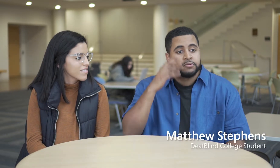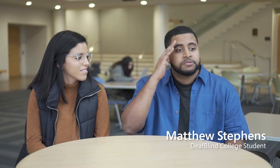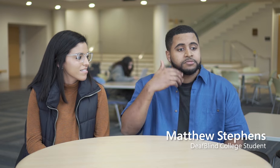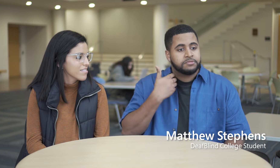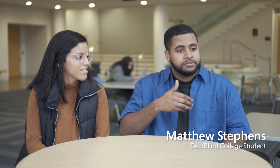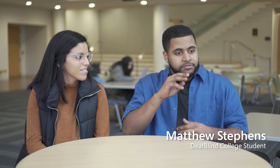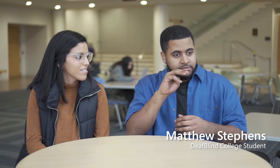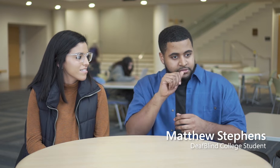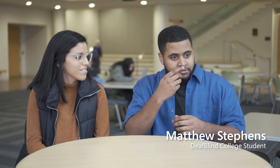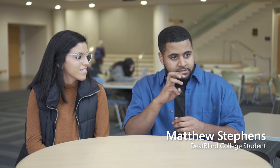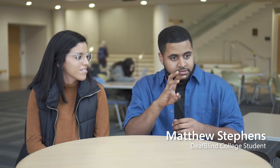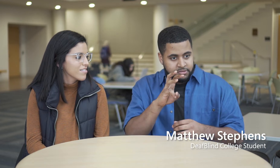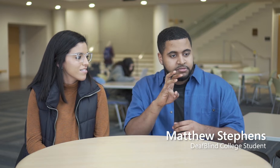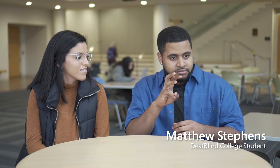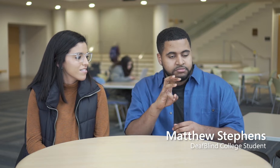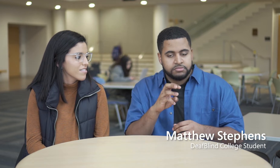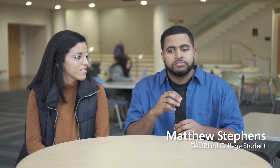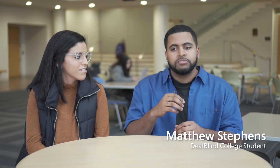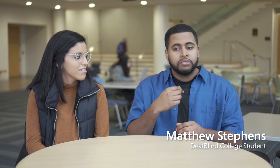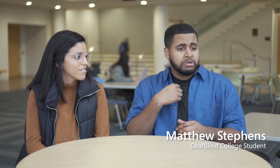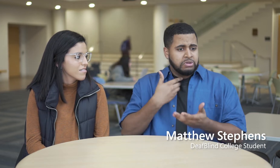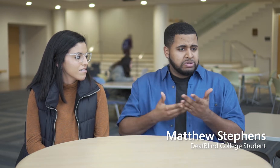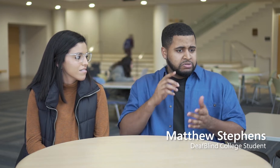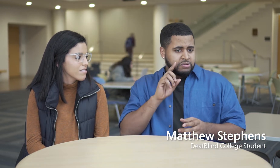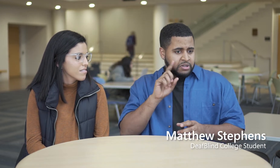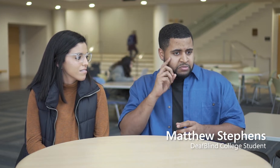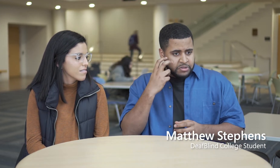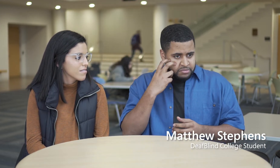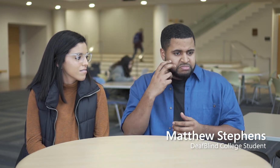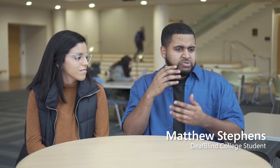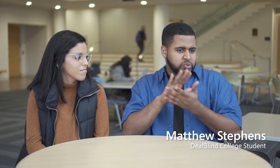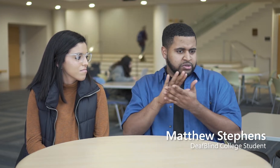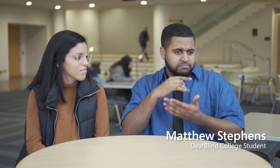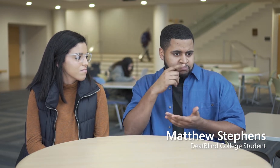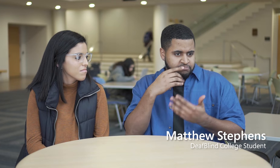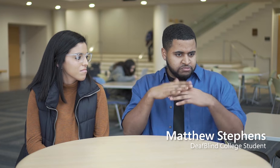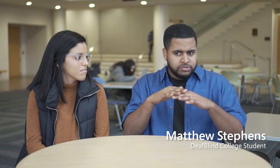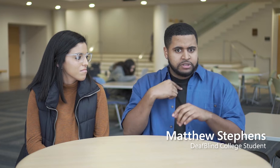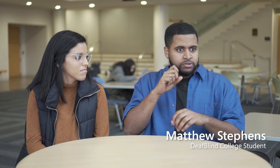My name is Matthew. I was born DeafBlind, and I went to a mainstreamed school.